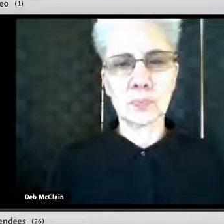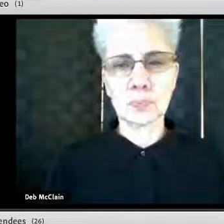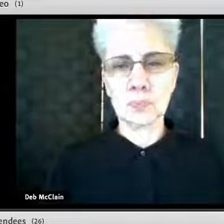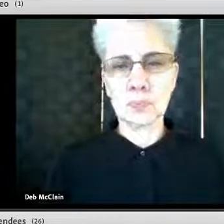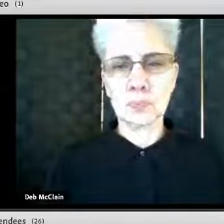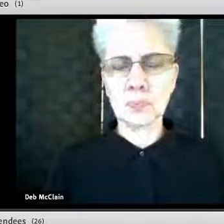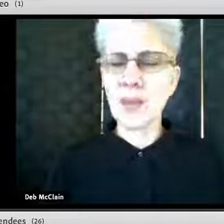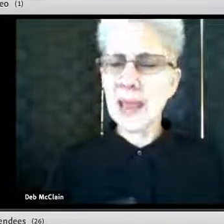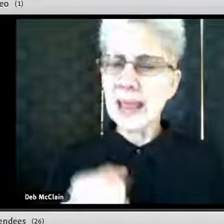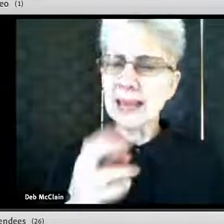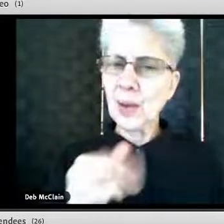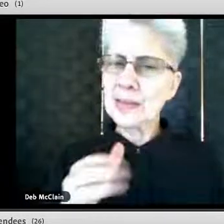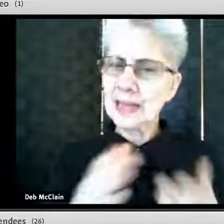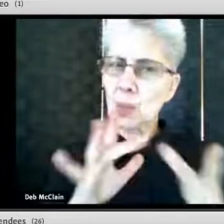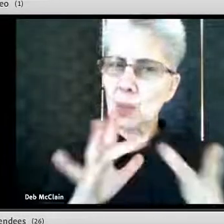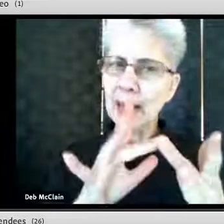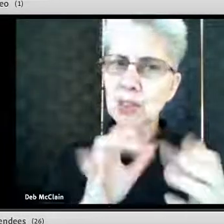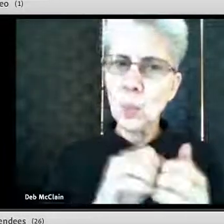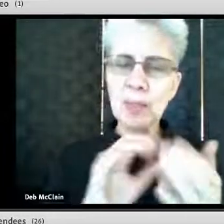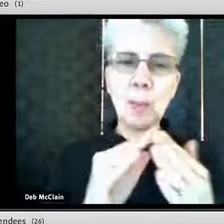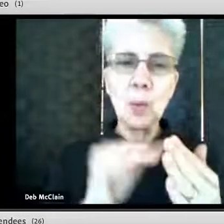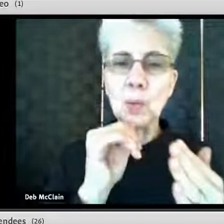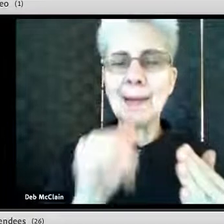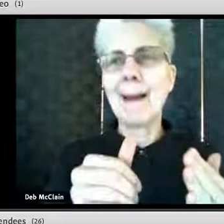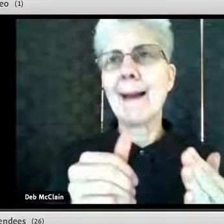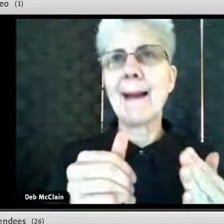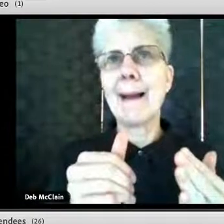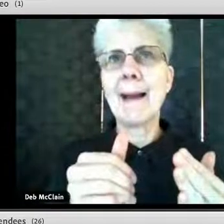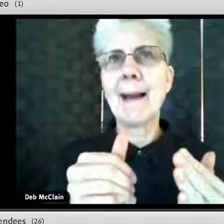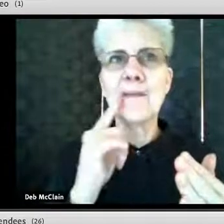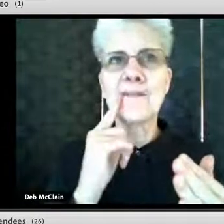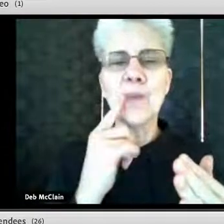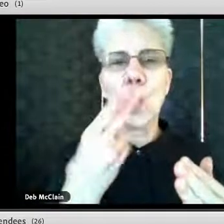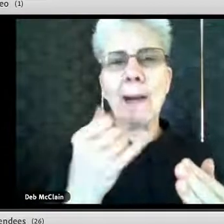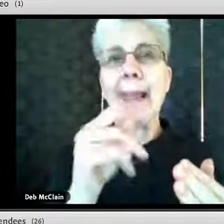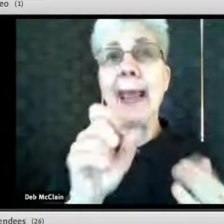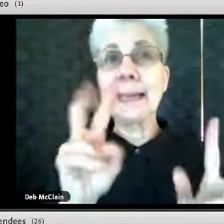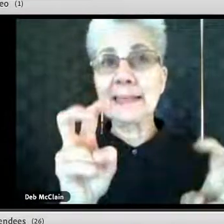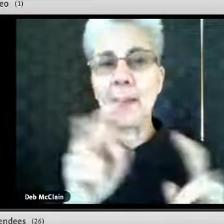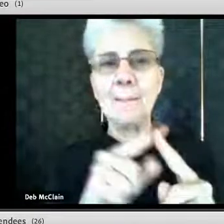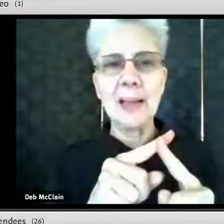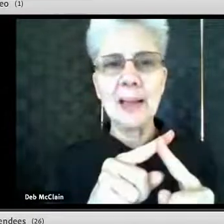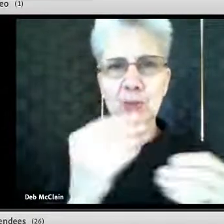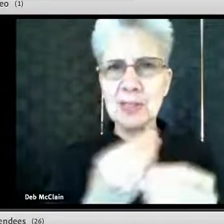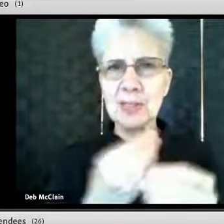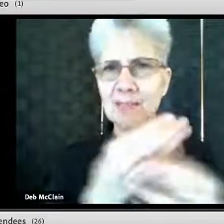Gary is saying a general connection with the community not for the hits, per se, but to get the information out there.